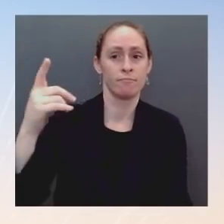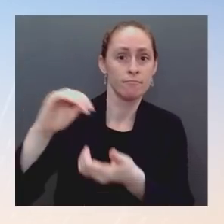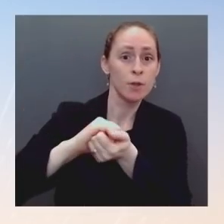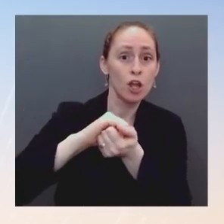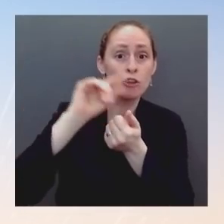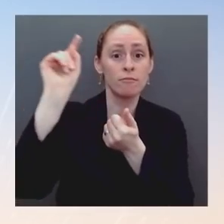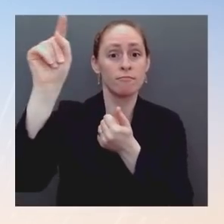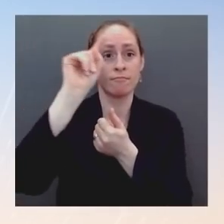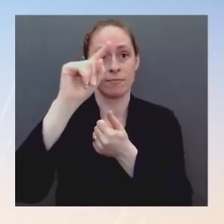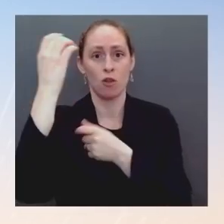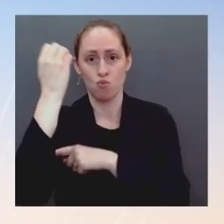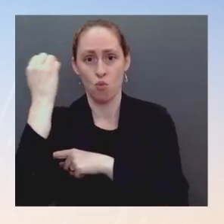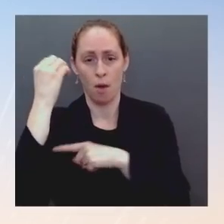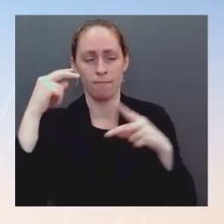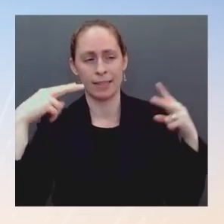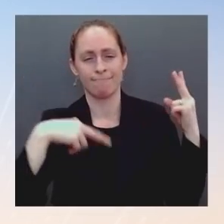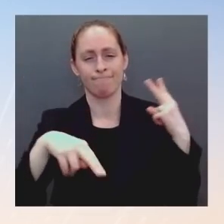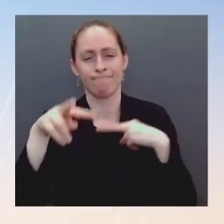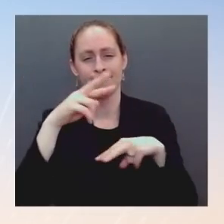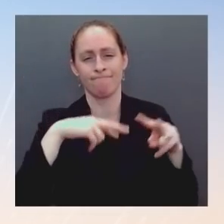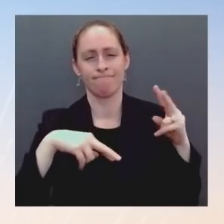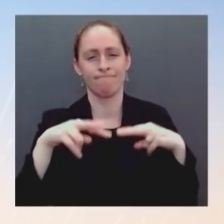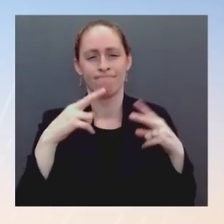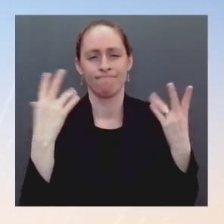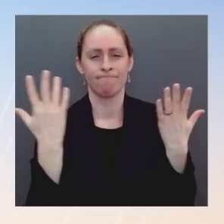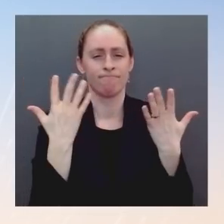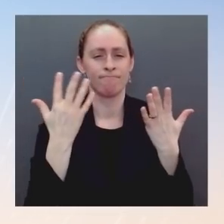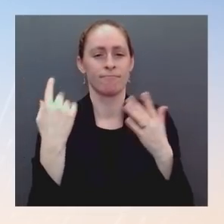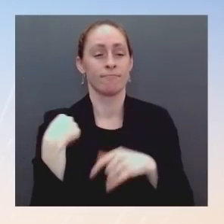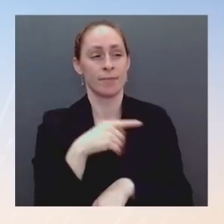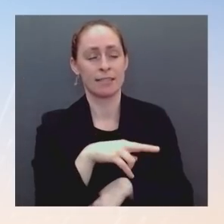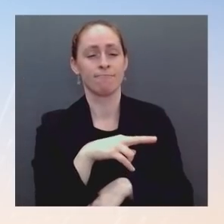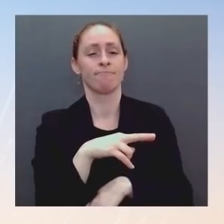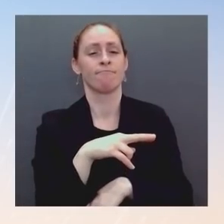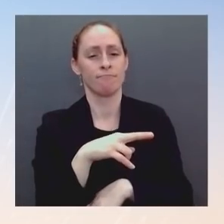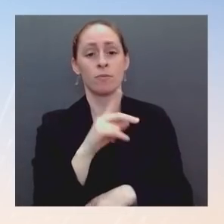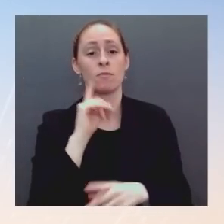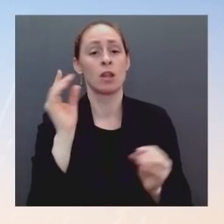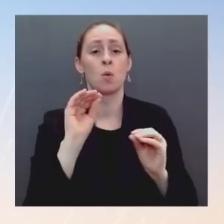and take land from another country. And this is also about protecting the sovereignty of a country,